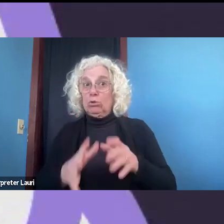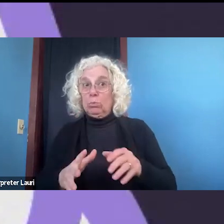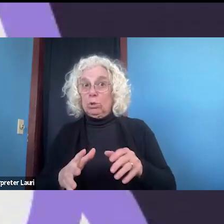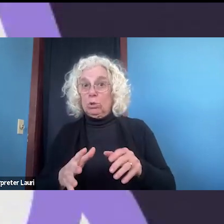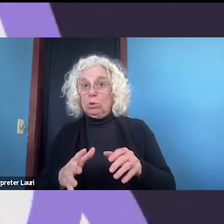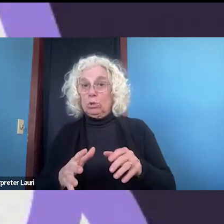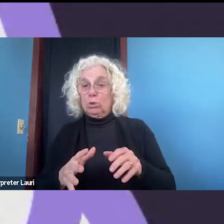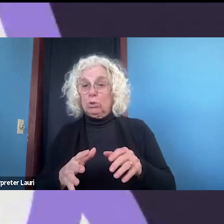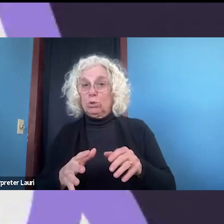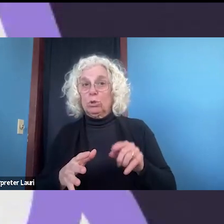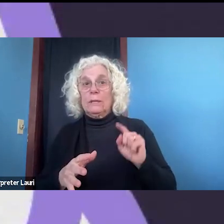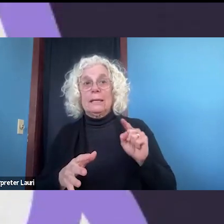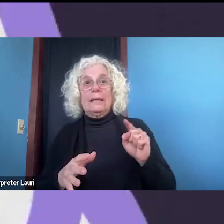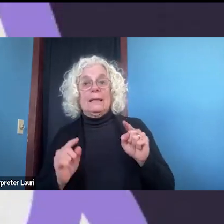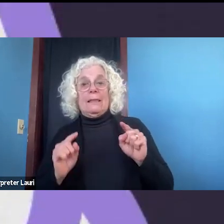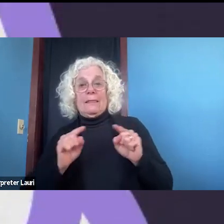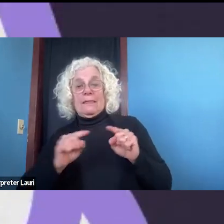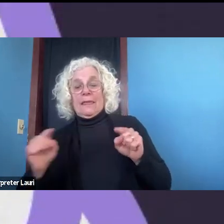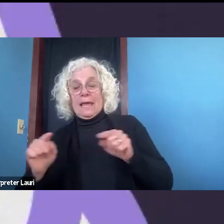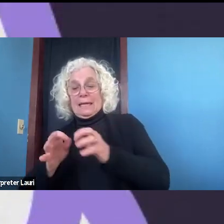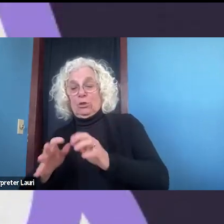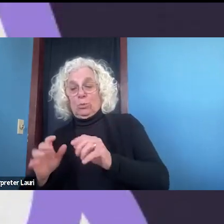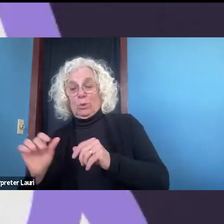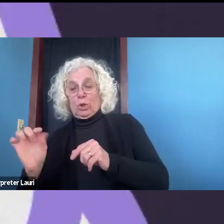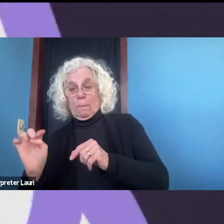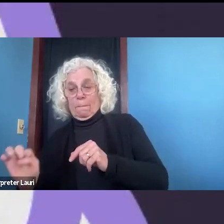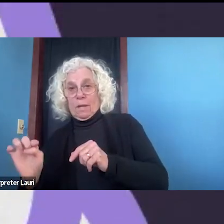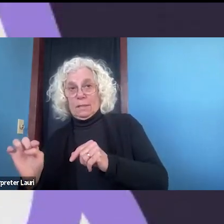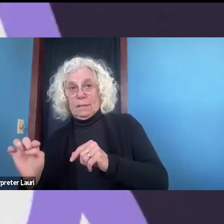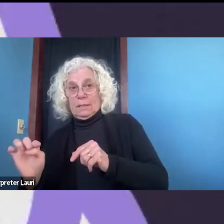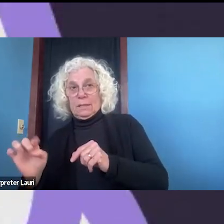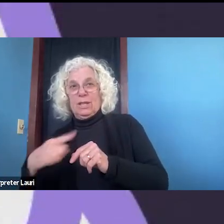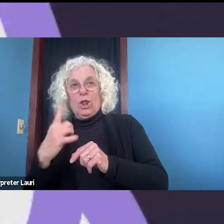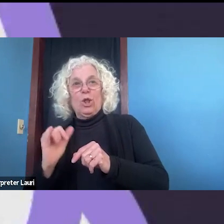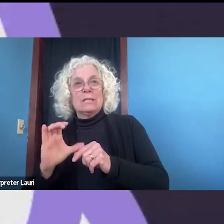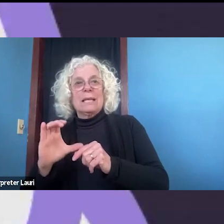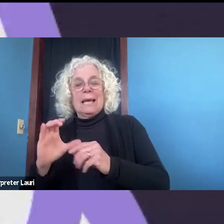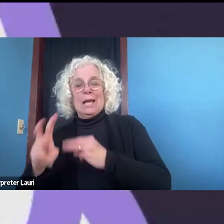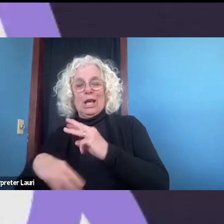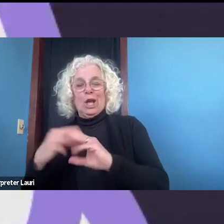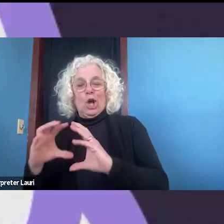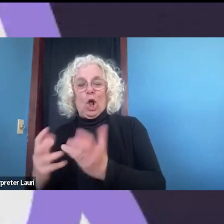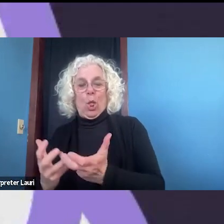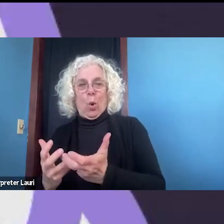Please click the interpretation button and sort of looks like a little globe in the zoom toolbar.